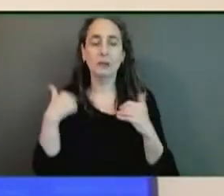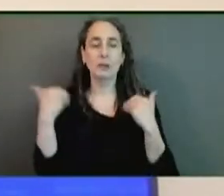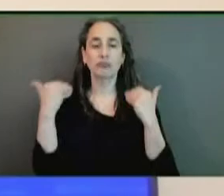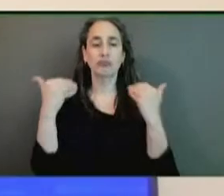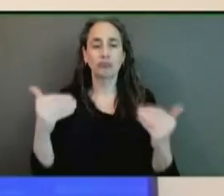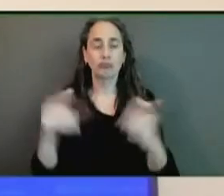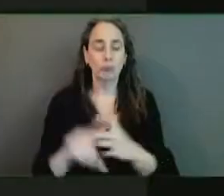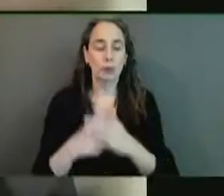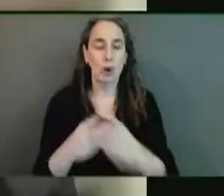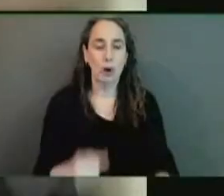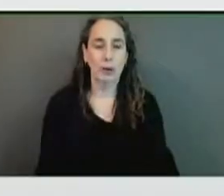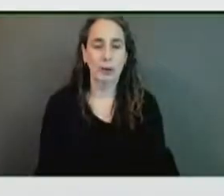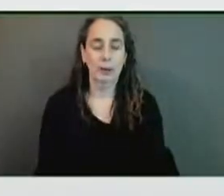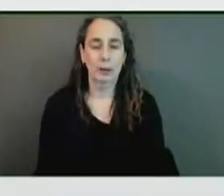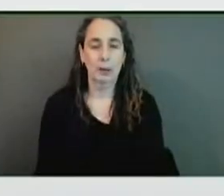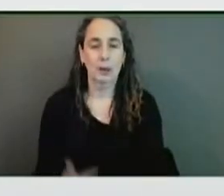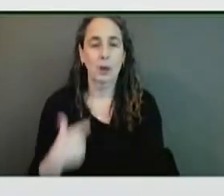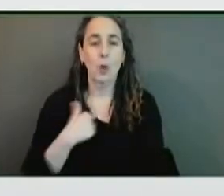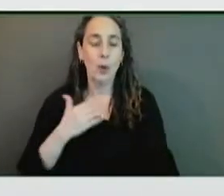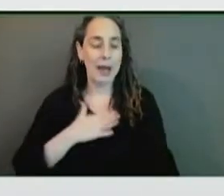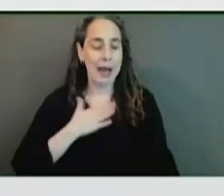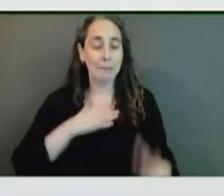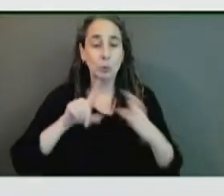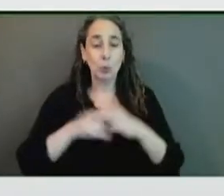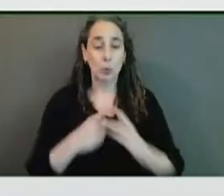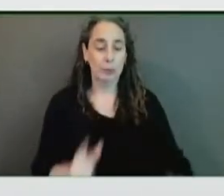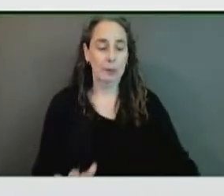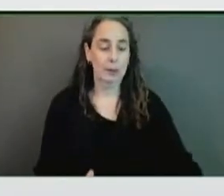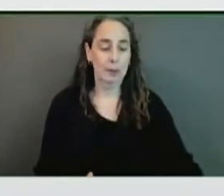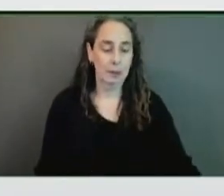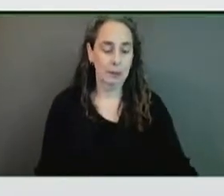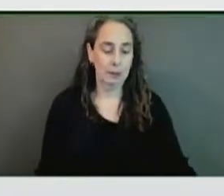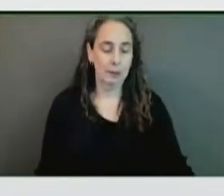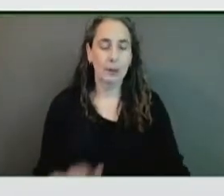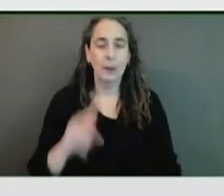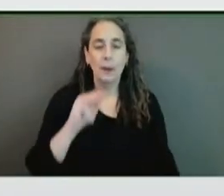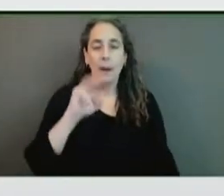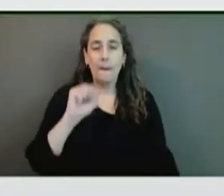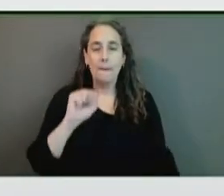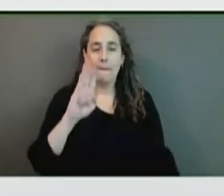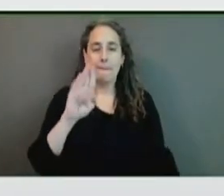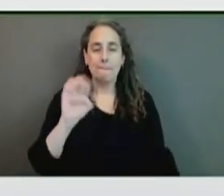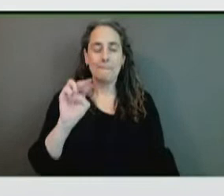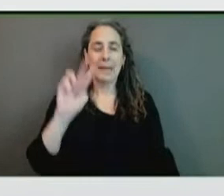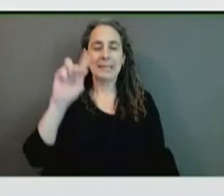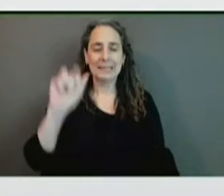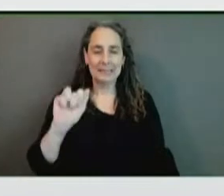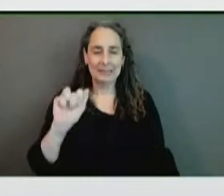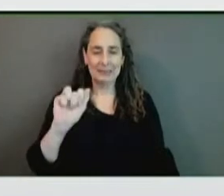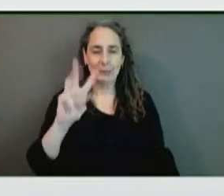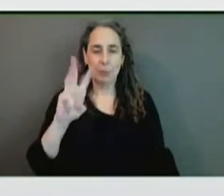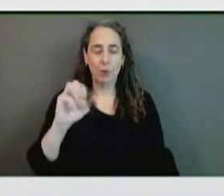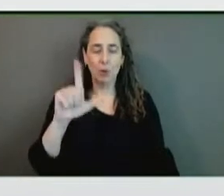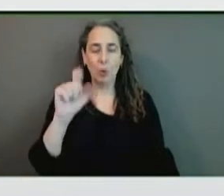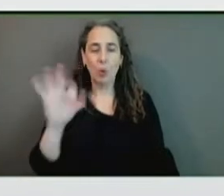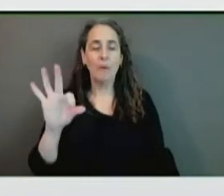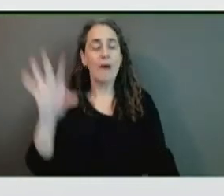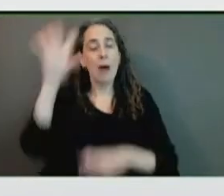we'll get away from us. So why don't we go ahead and get started? We're pleased to begin